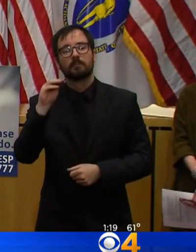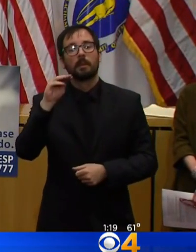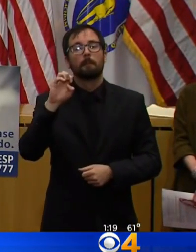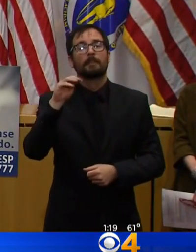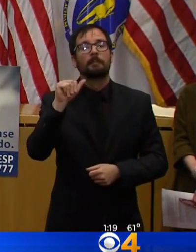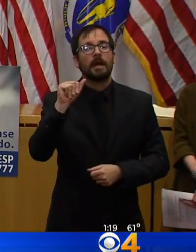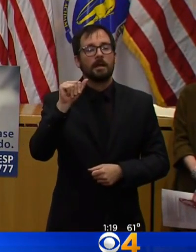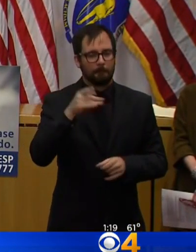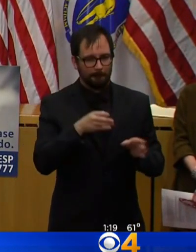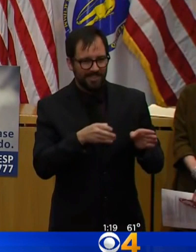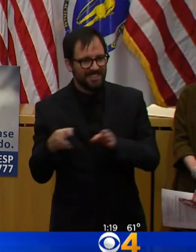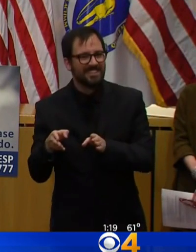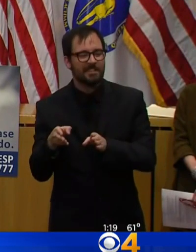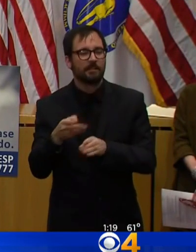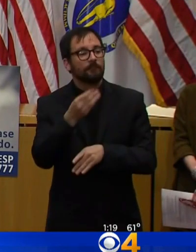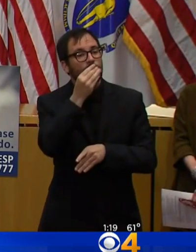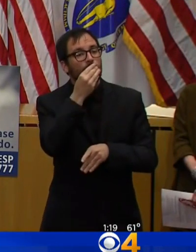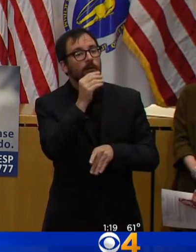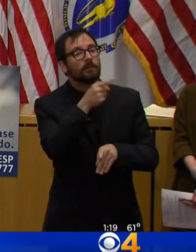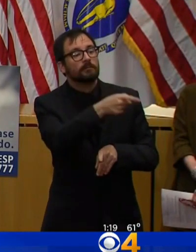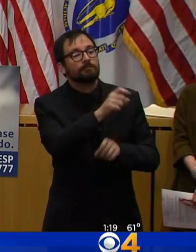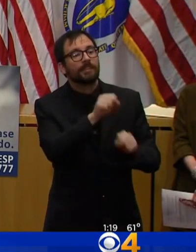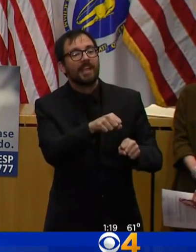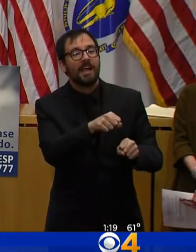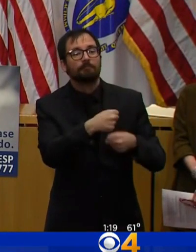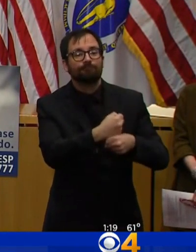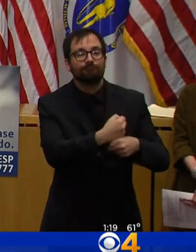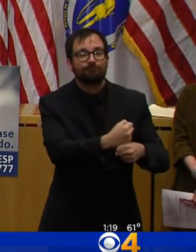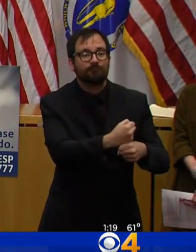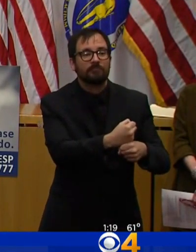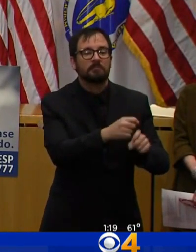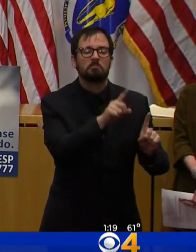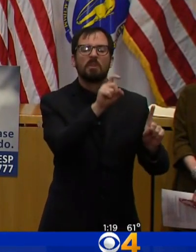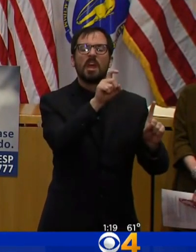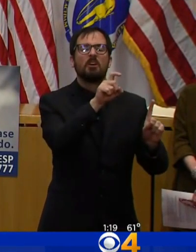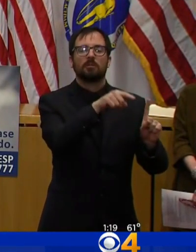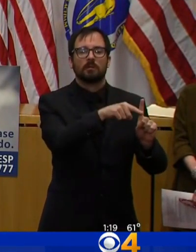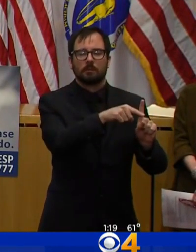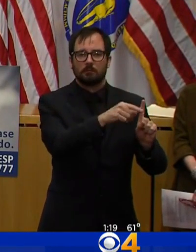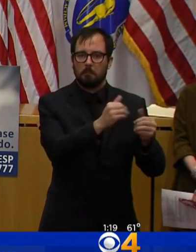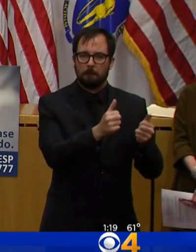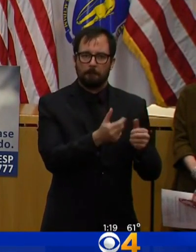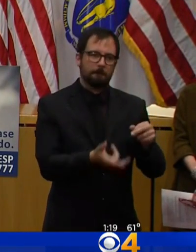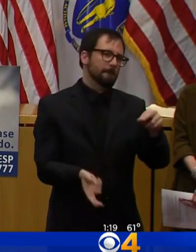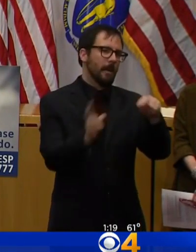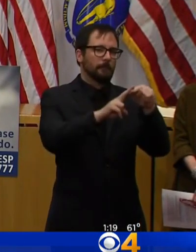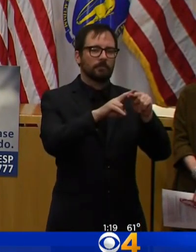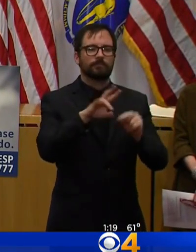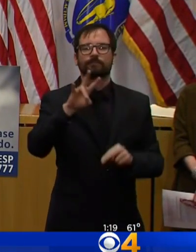IN PARTNERSHIP WITH THE CITY AND THE SALVATION ARMY, NIMA